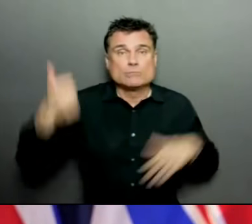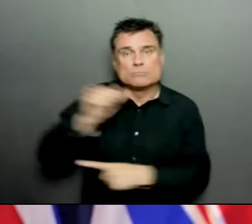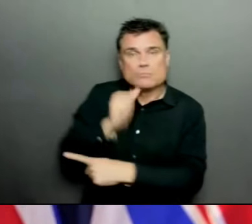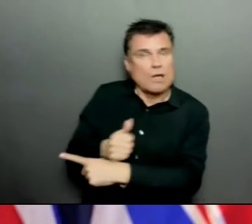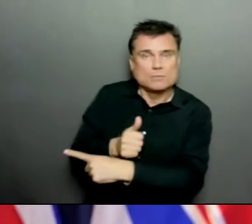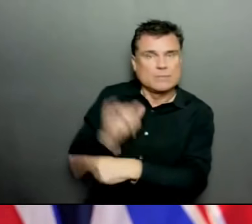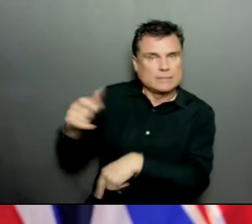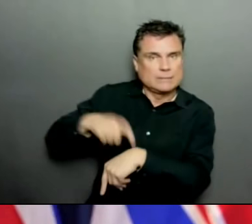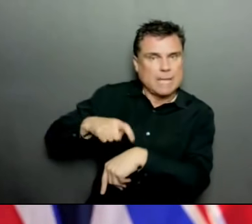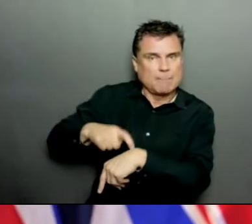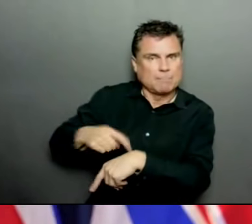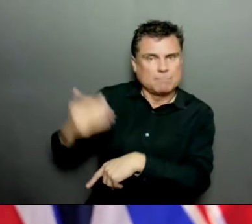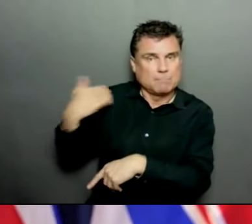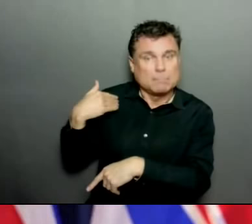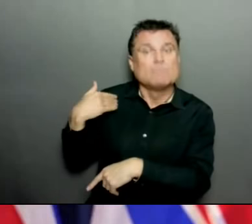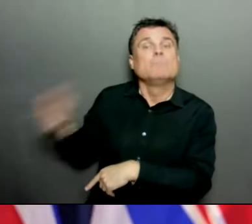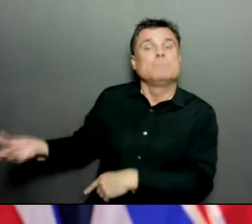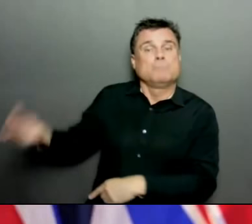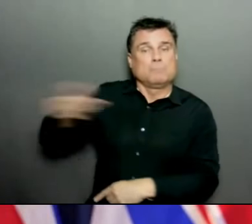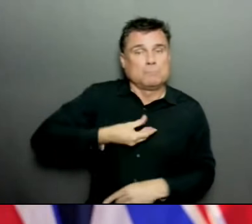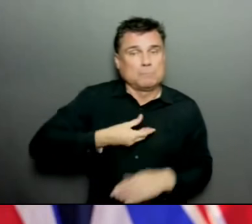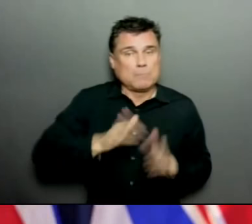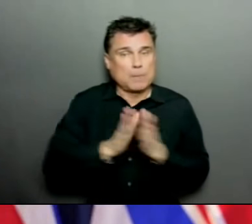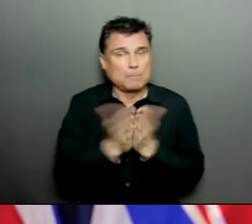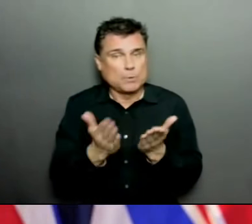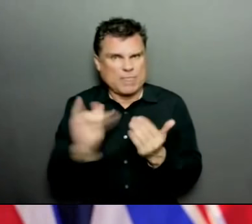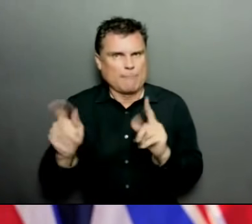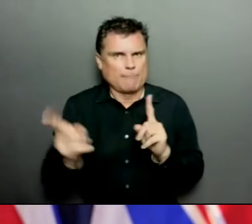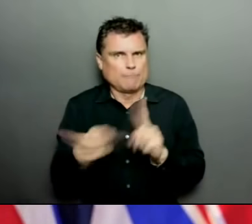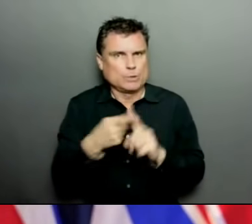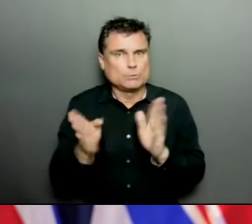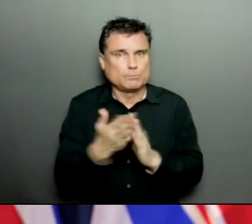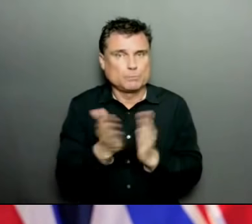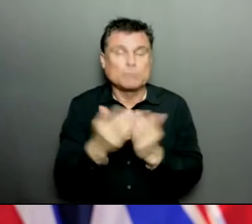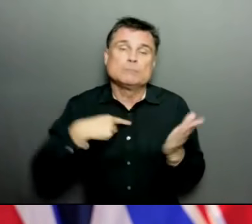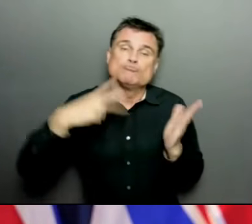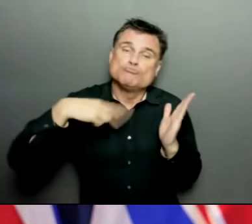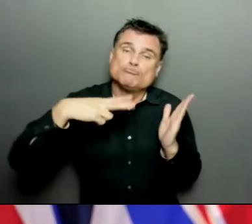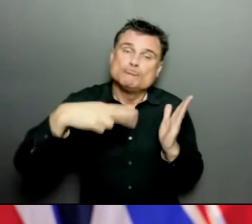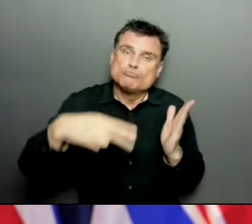think it is a real contribution the public understanding of the very issues that we